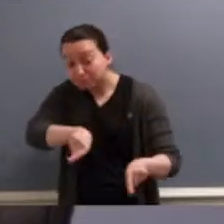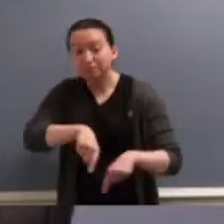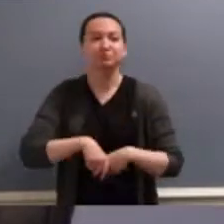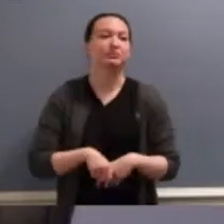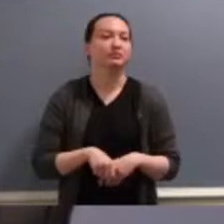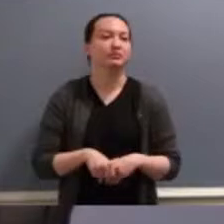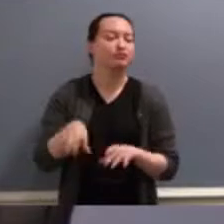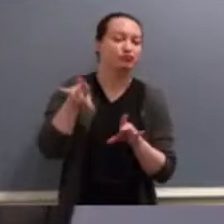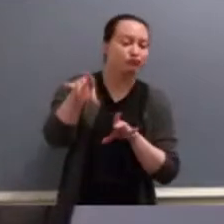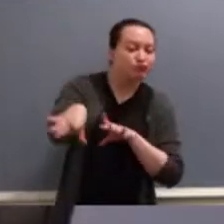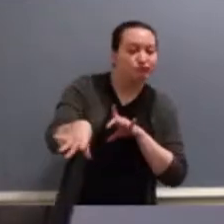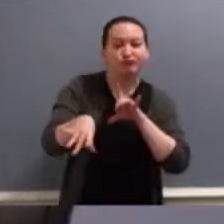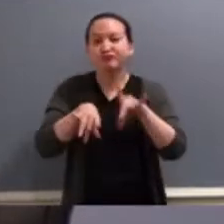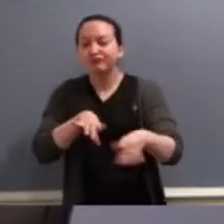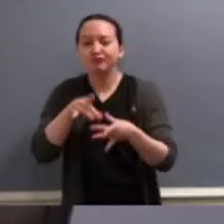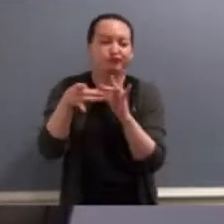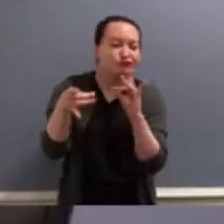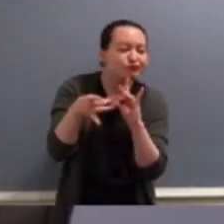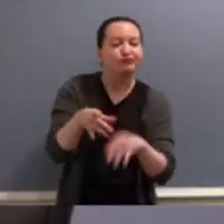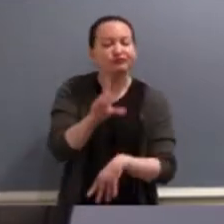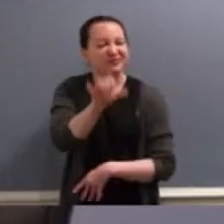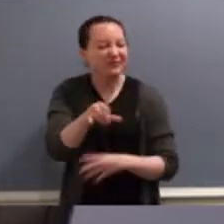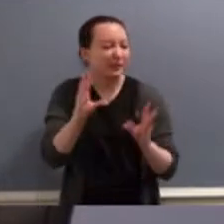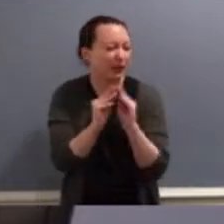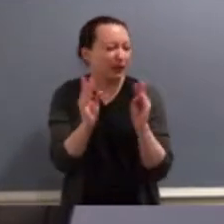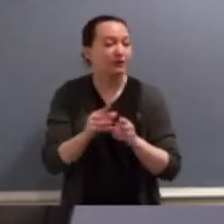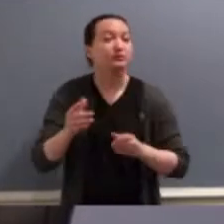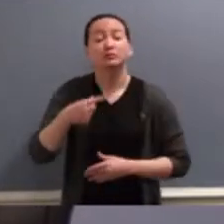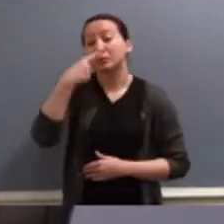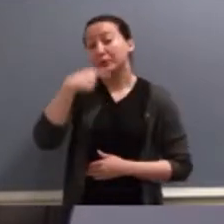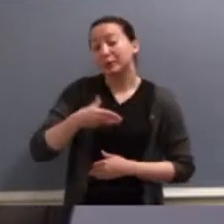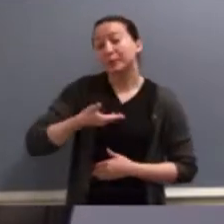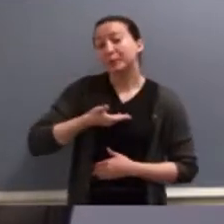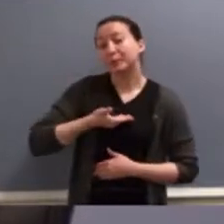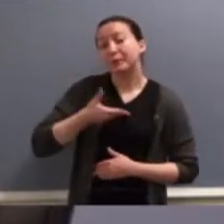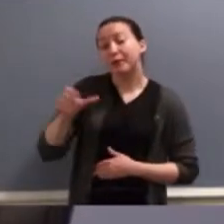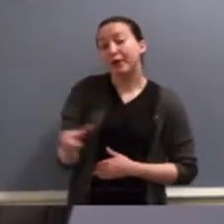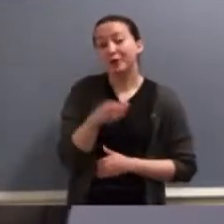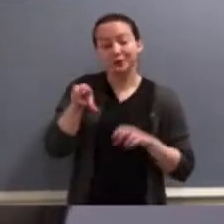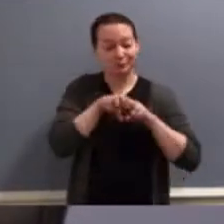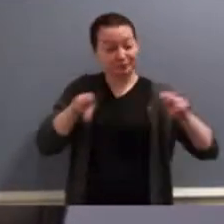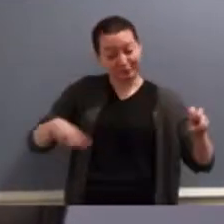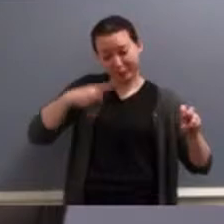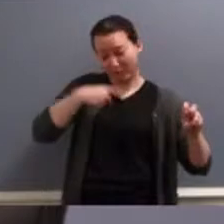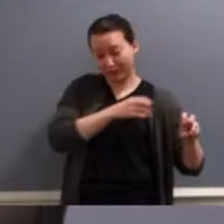give comments as it relates to that and I'm going to ask our other Commissioners if you can consider